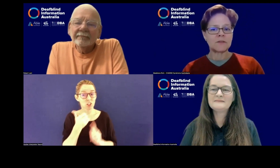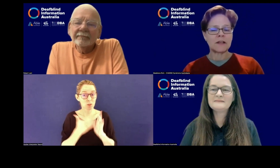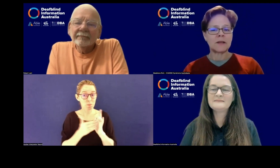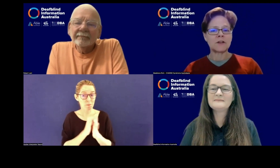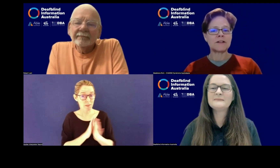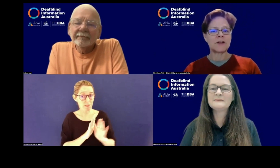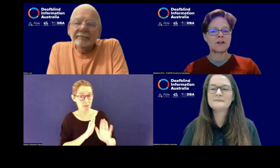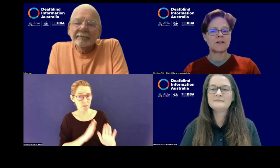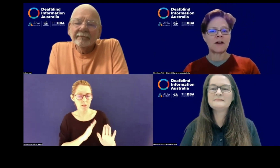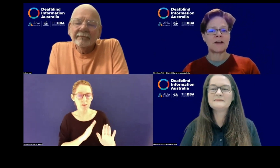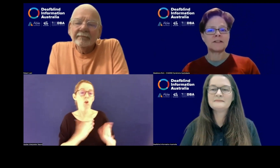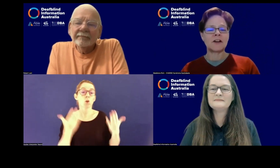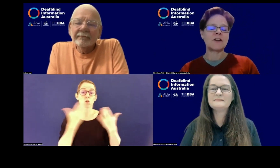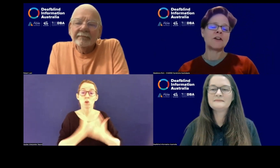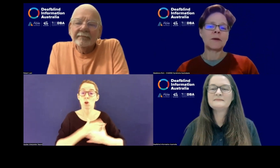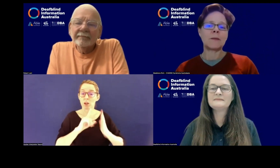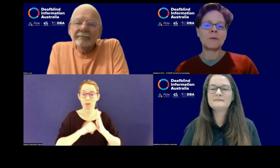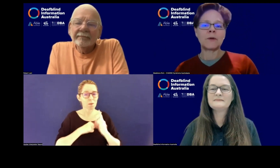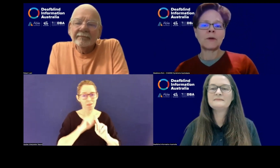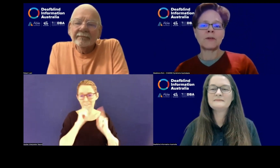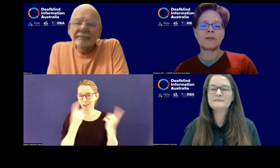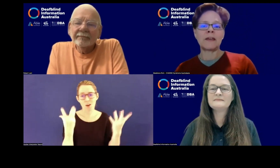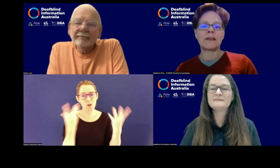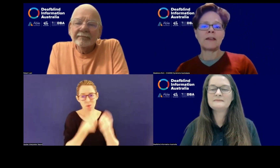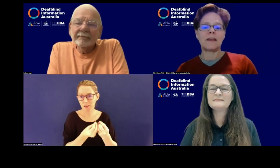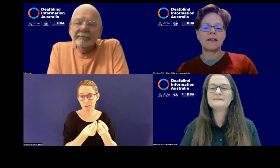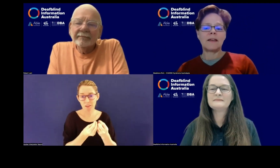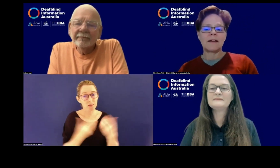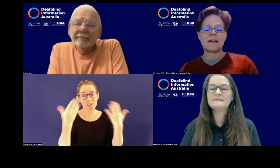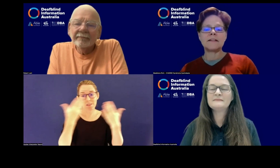so he was on his own at night. I don't know what happened when I wasn't there.